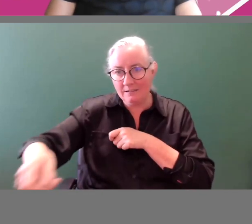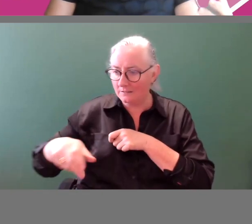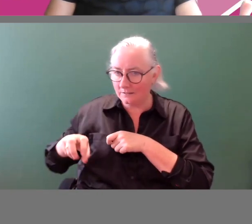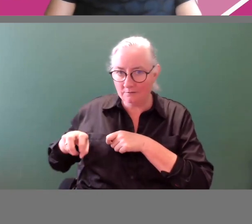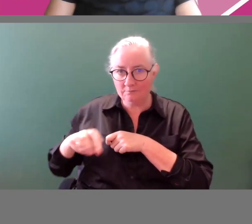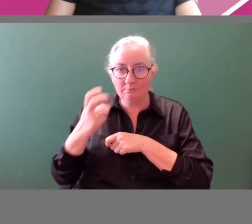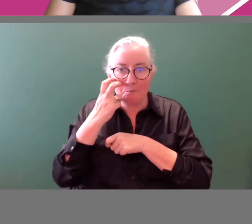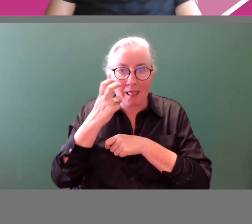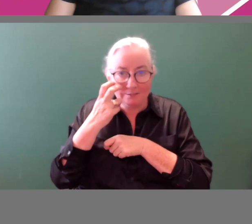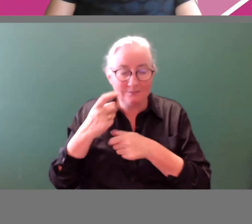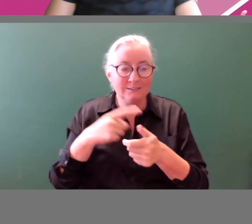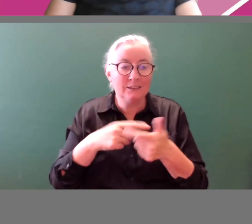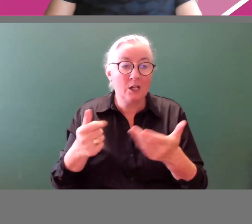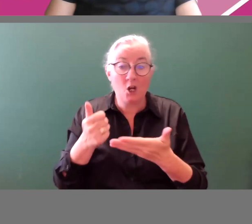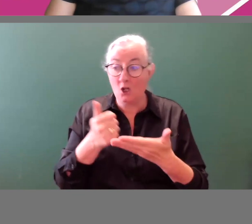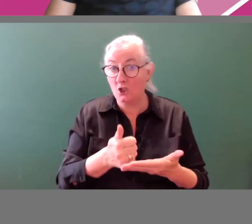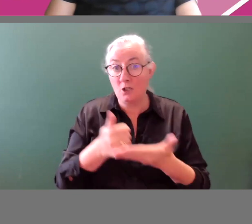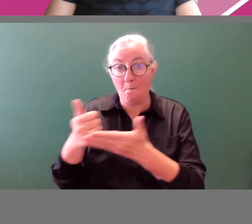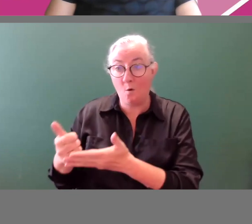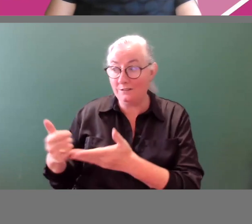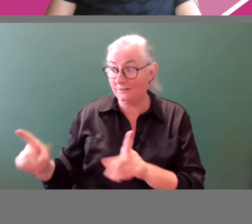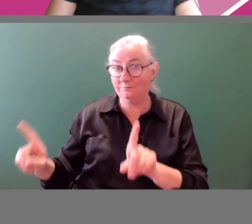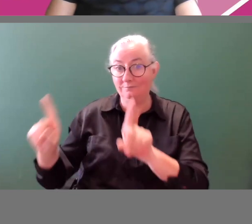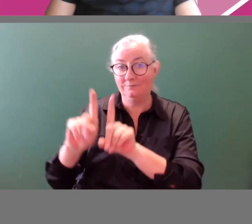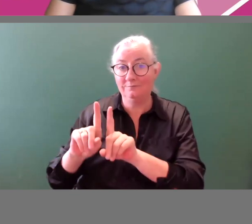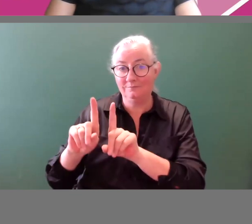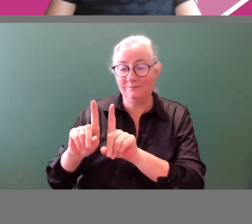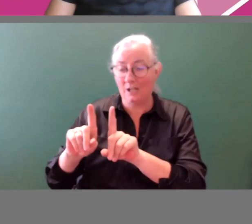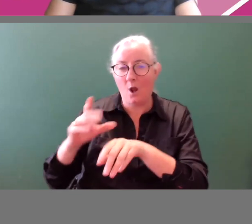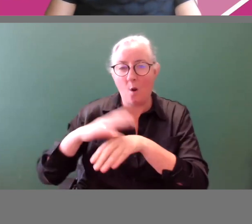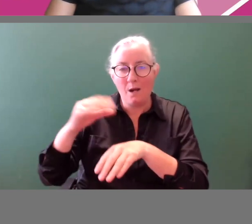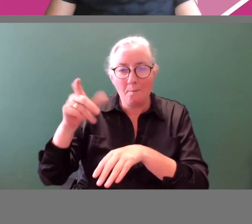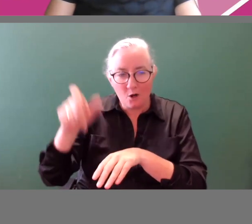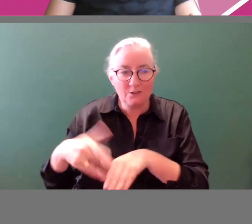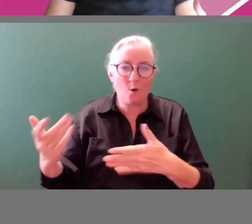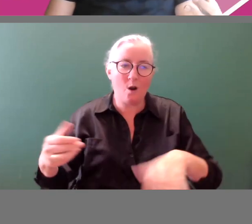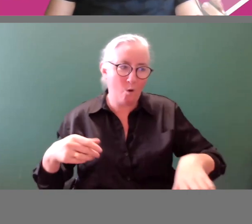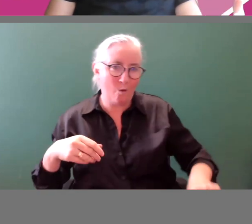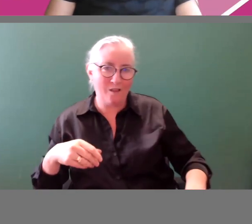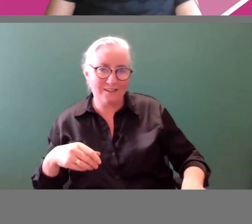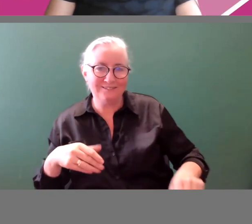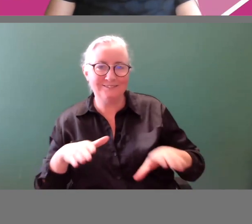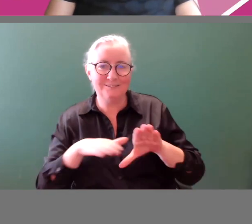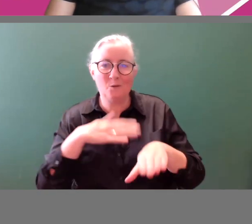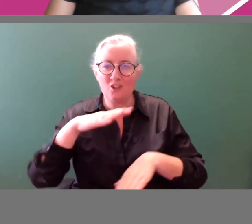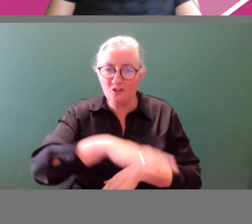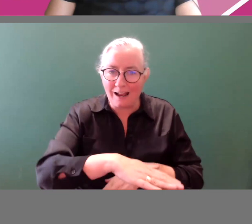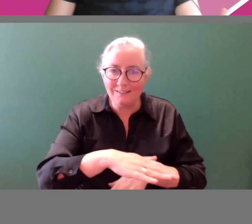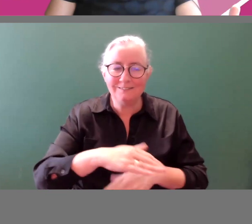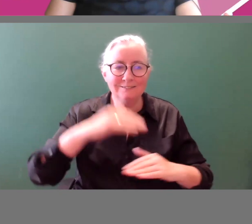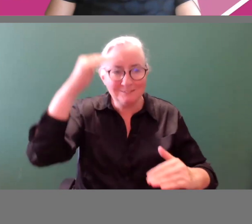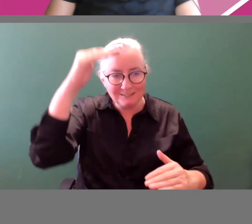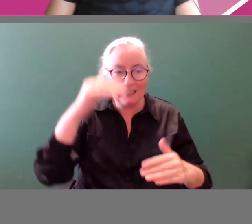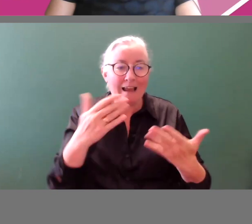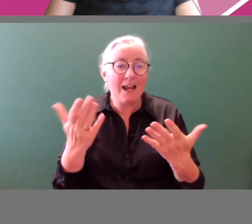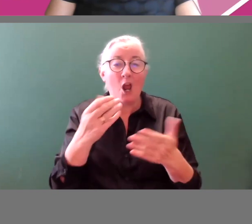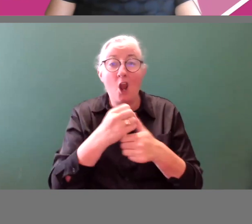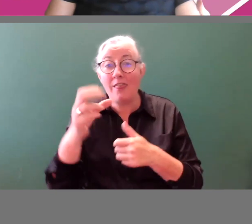providing support for other people and example of somebody walking around with shopping,